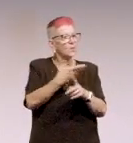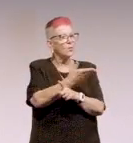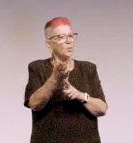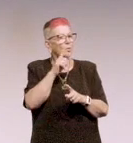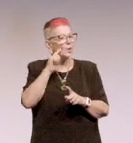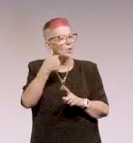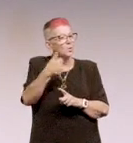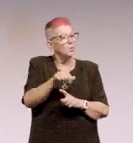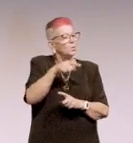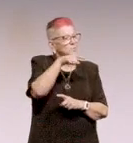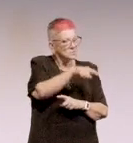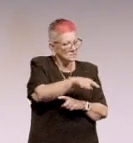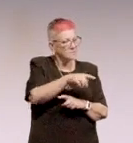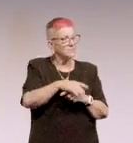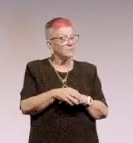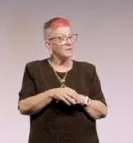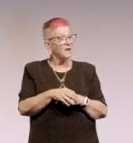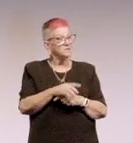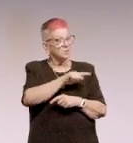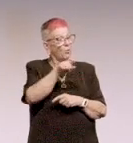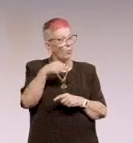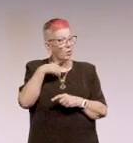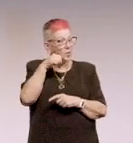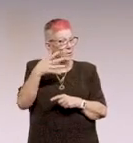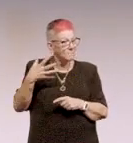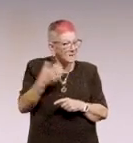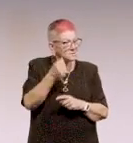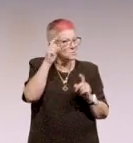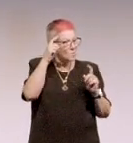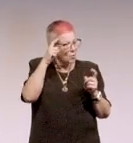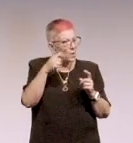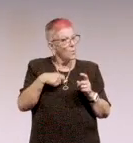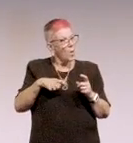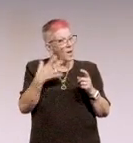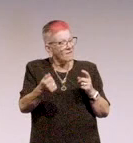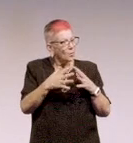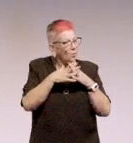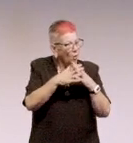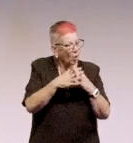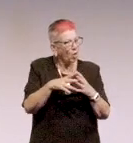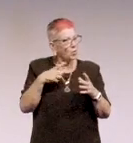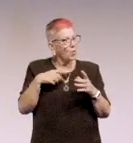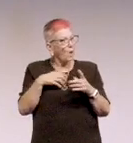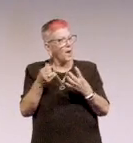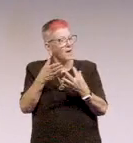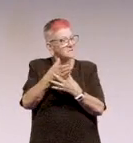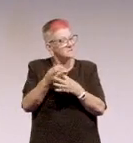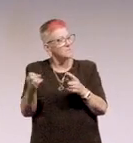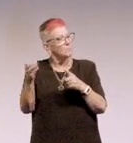So, now we know that we care, and why having accessibility is important. Now, how to solve it?